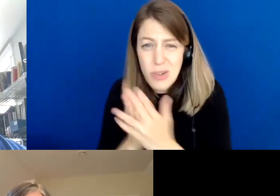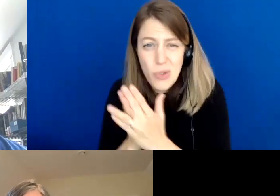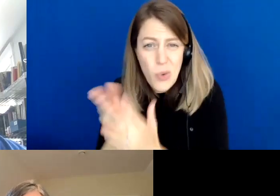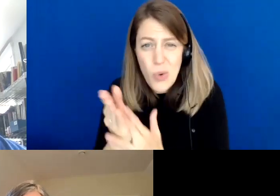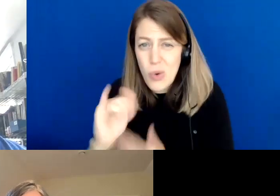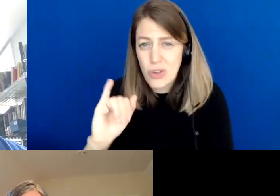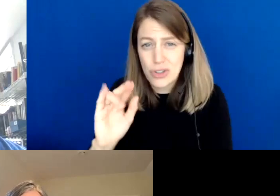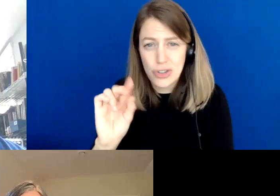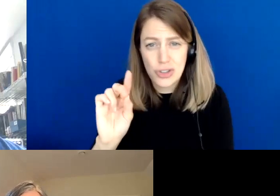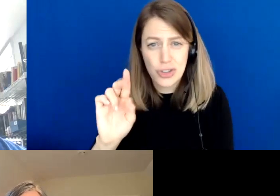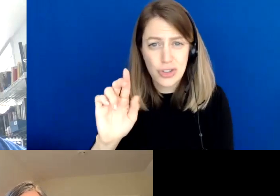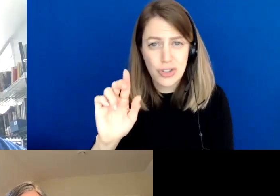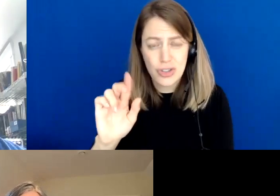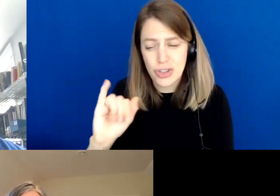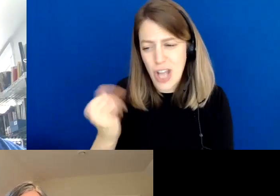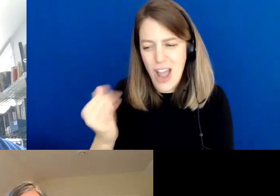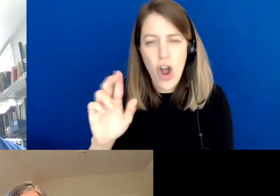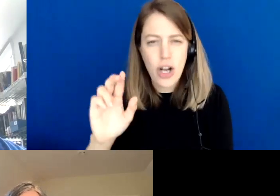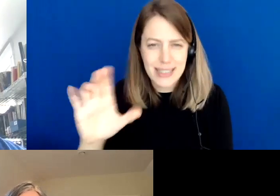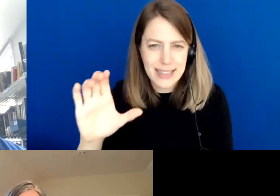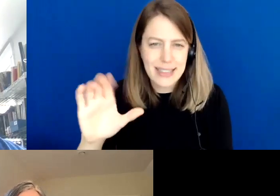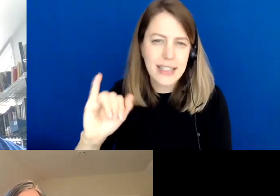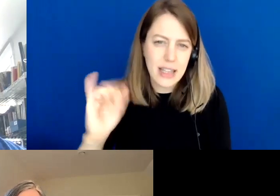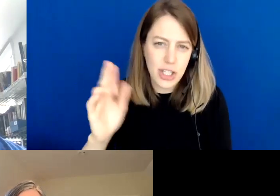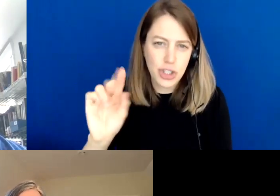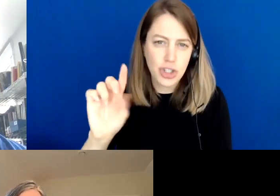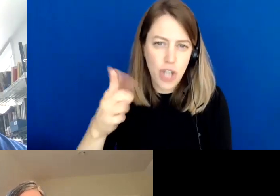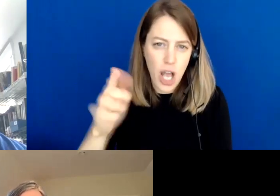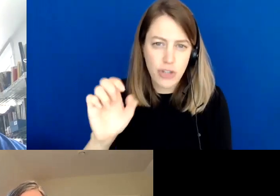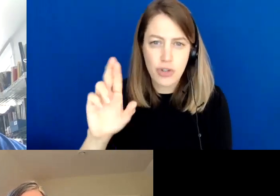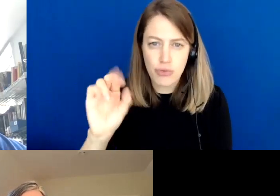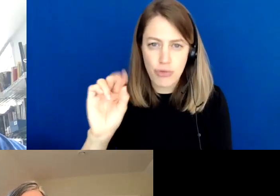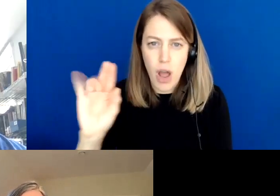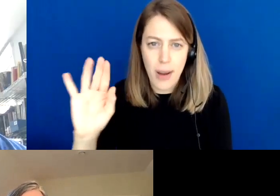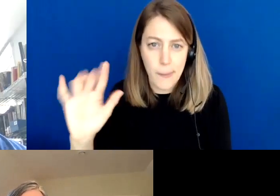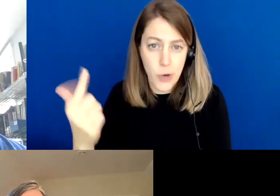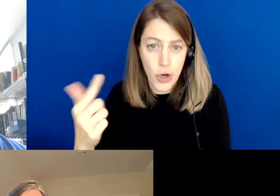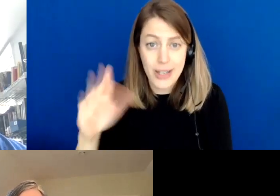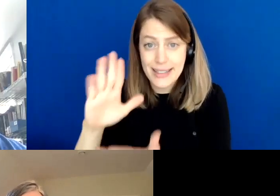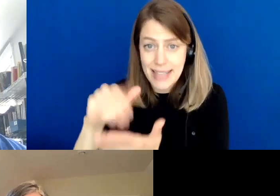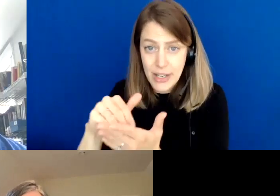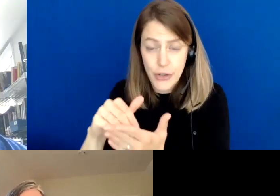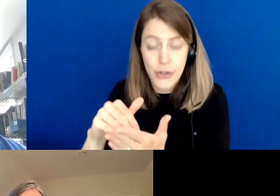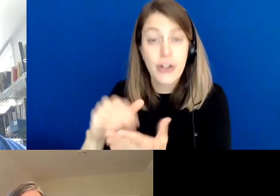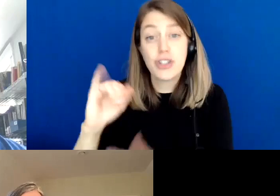the JRC wants to present them as the most disabled people in the country.